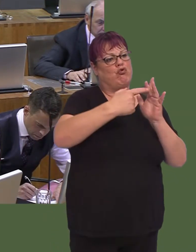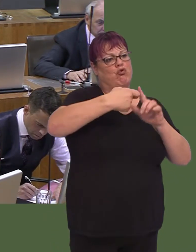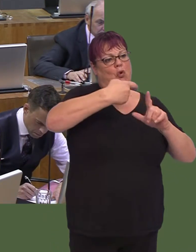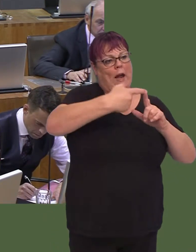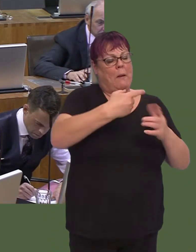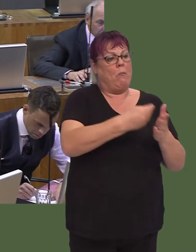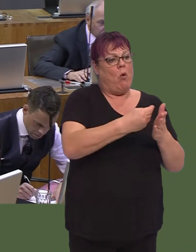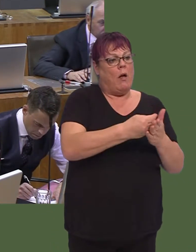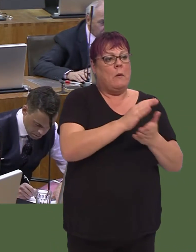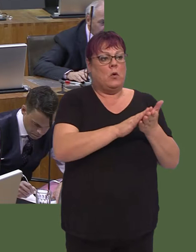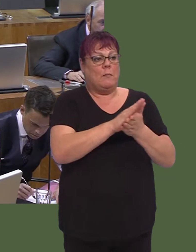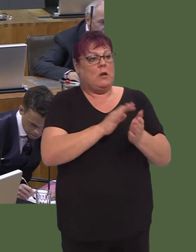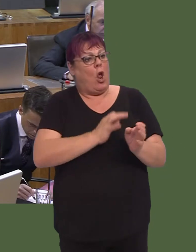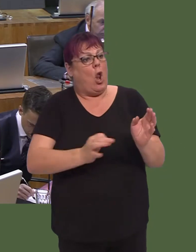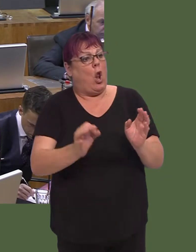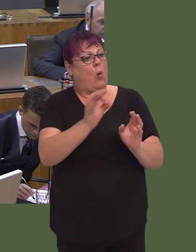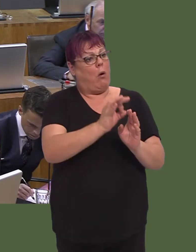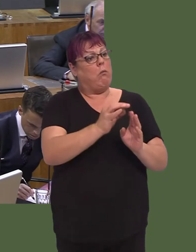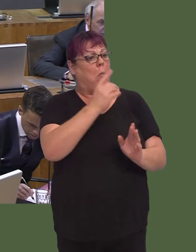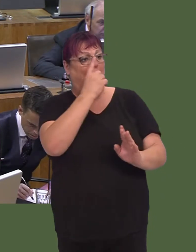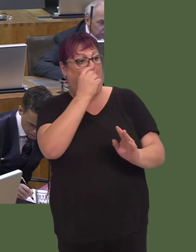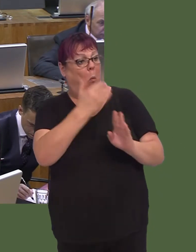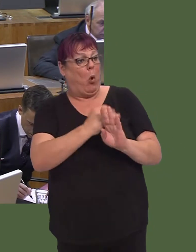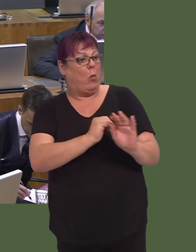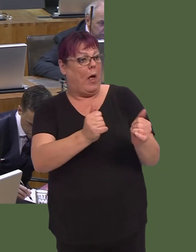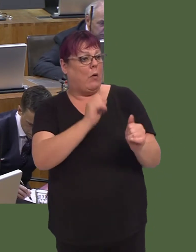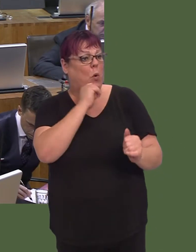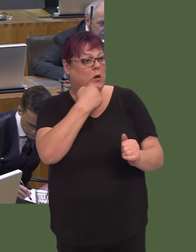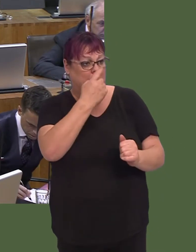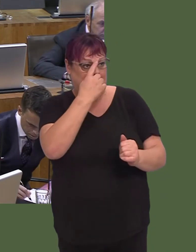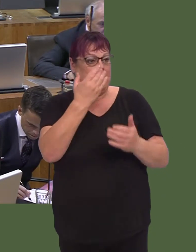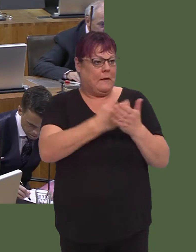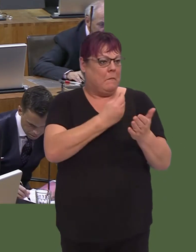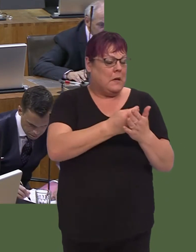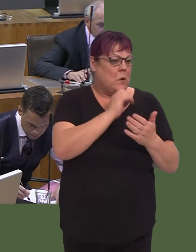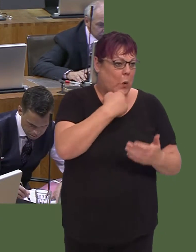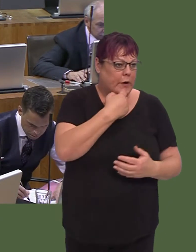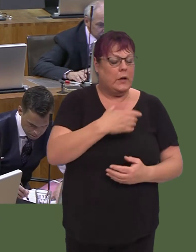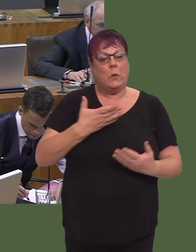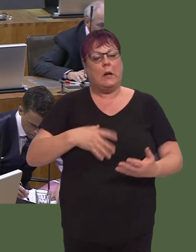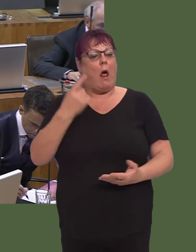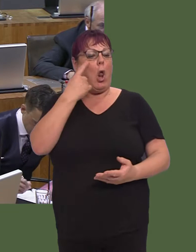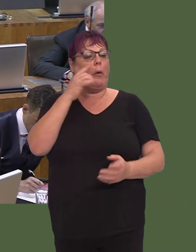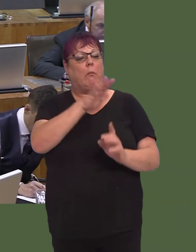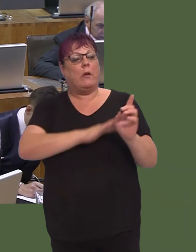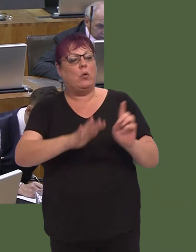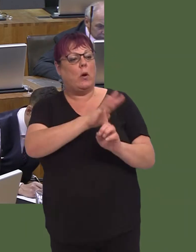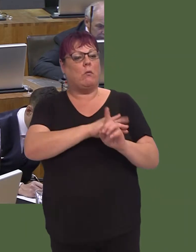price in terms of making the lagoon viable; it decided it would pay more money for other forms of energy. So, the first thing that has to be established is the marketóthere is a way of doing that,